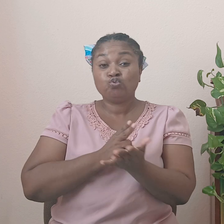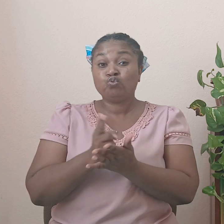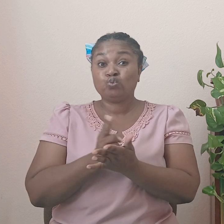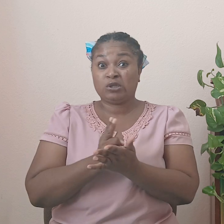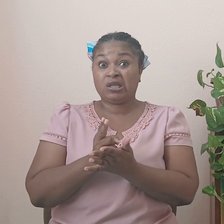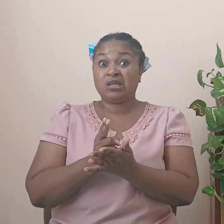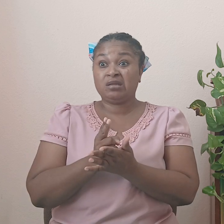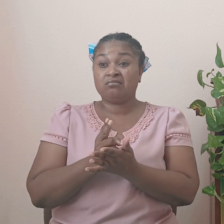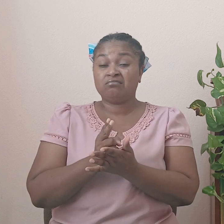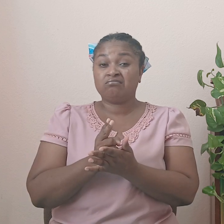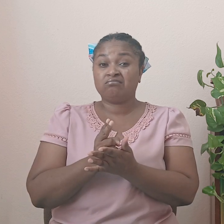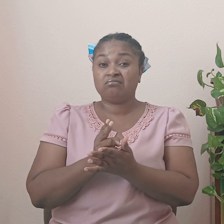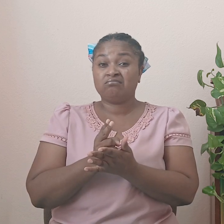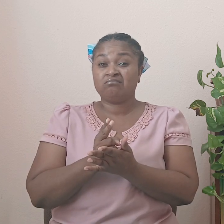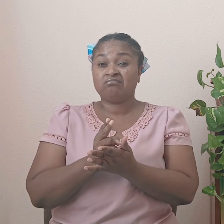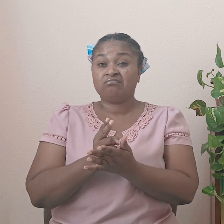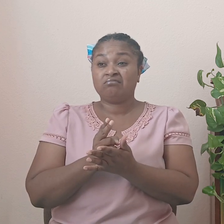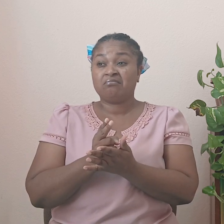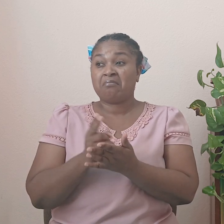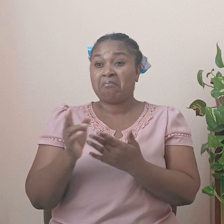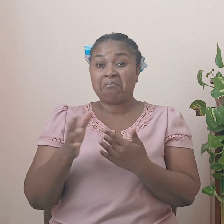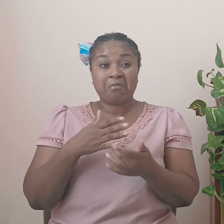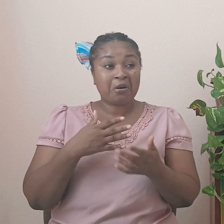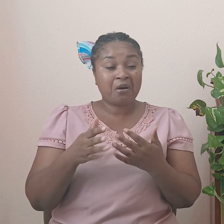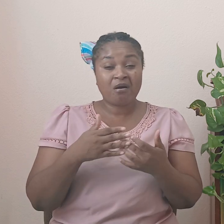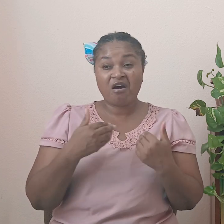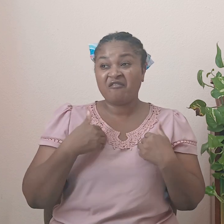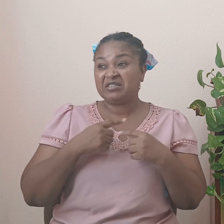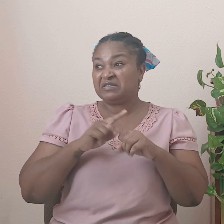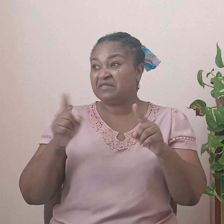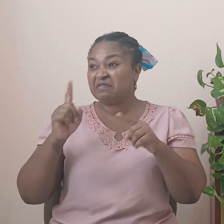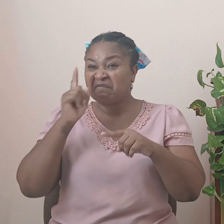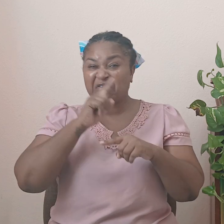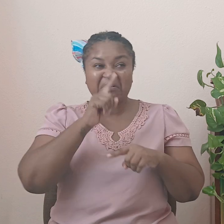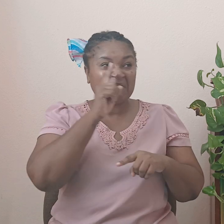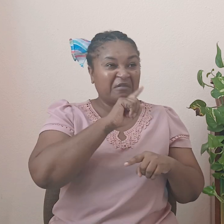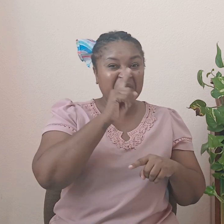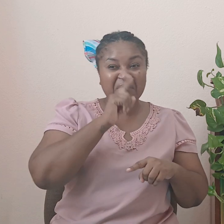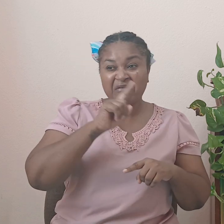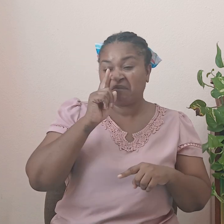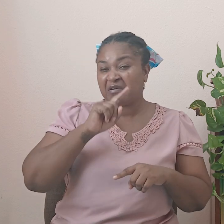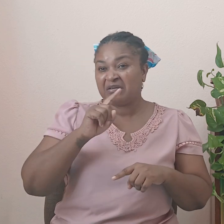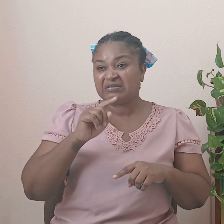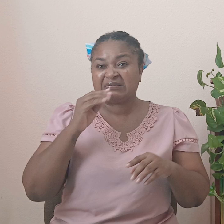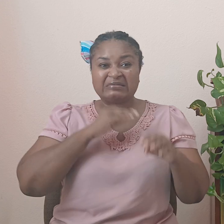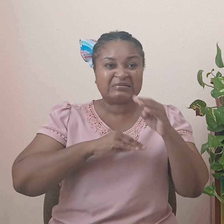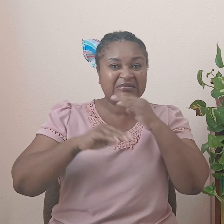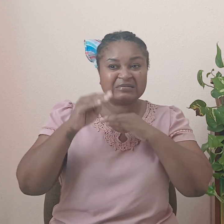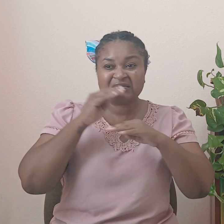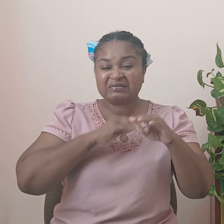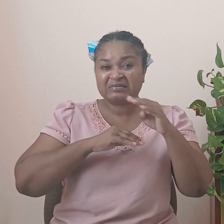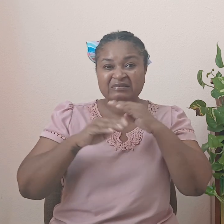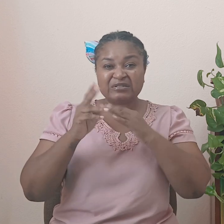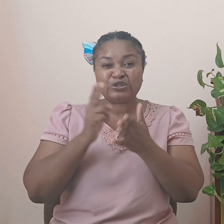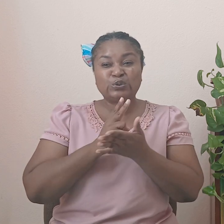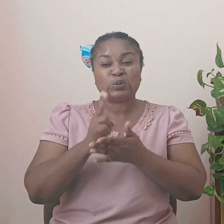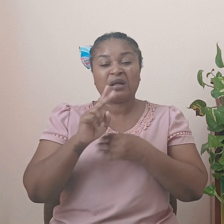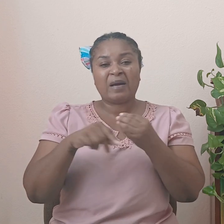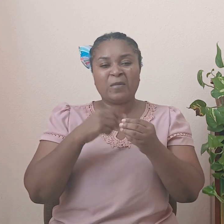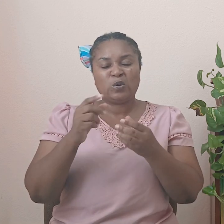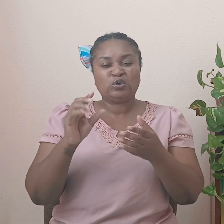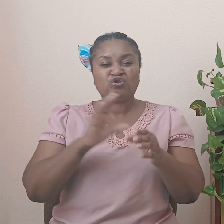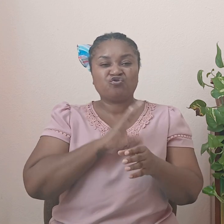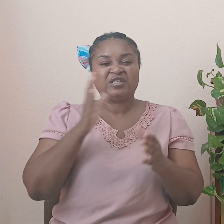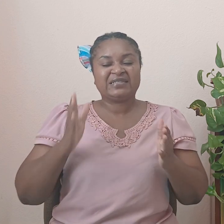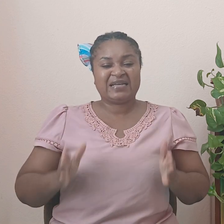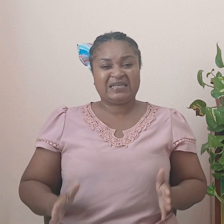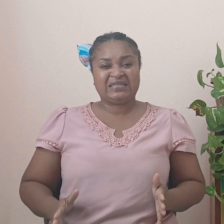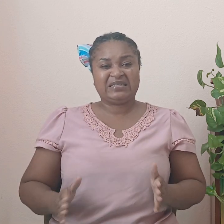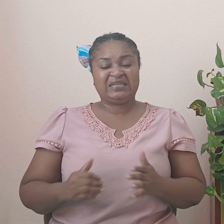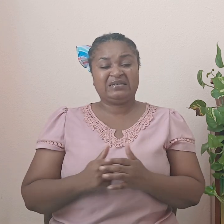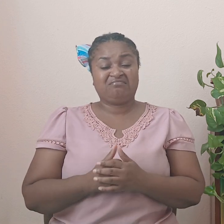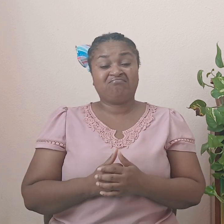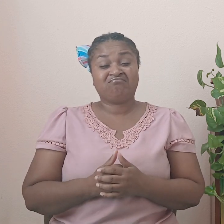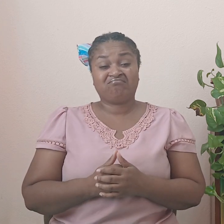amidst the spread of false teachings and deceptive truths about Christianity.